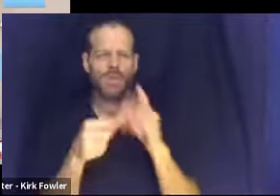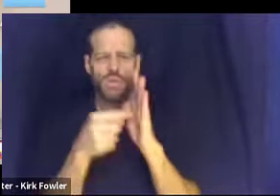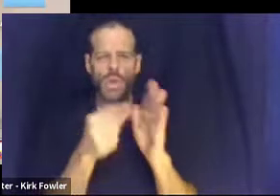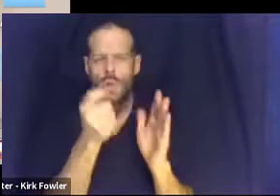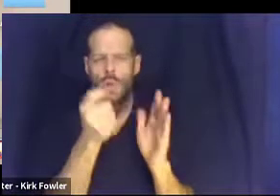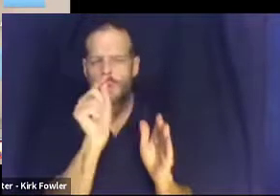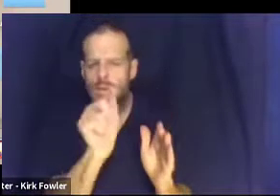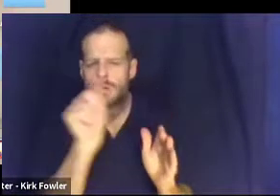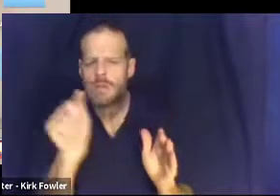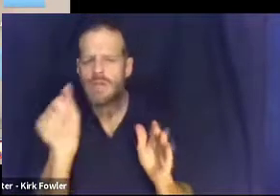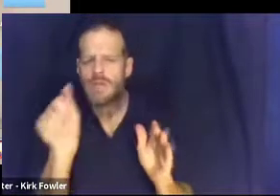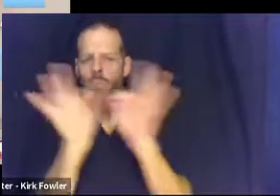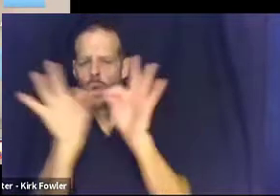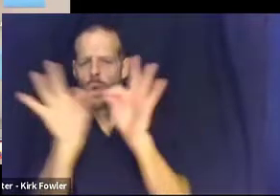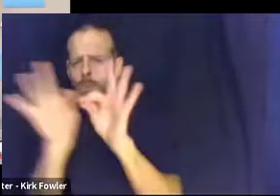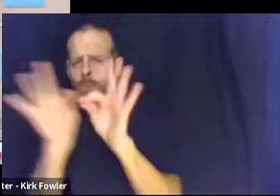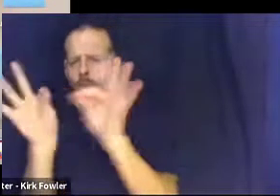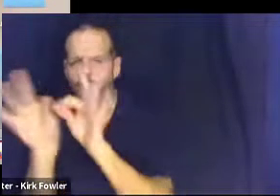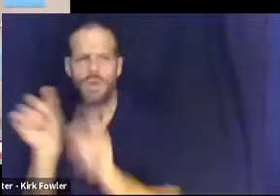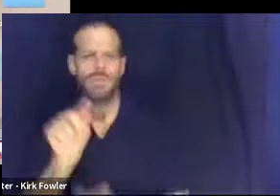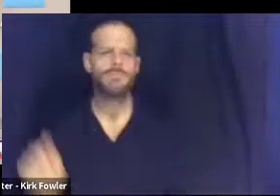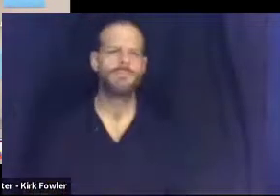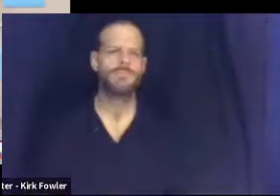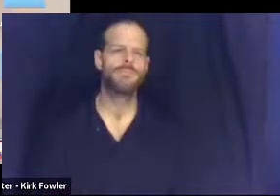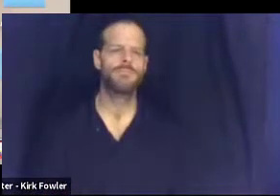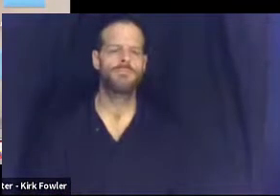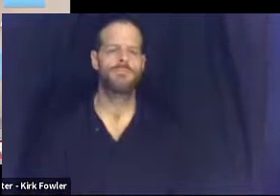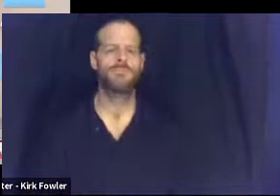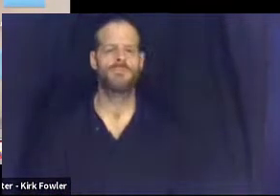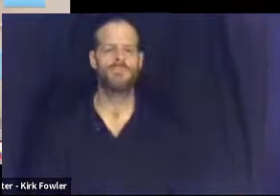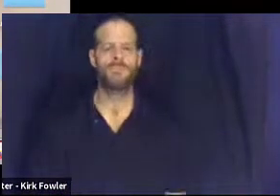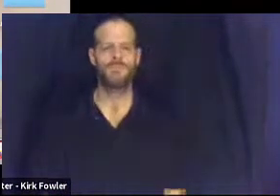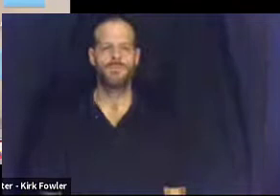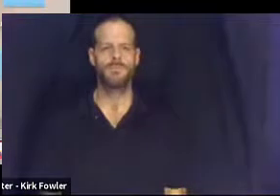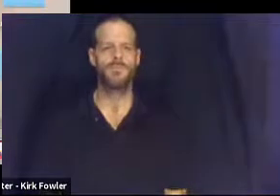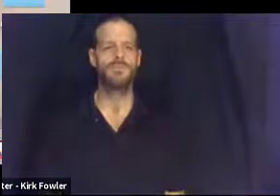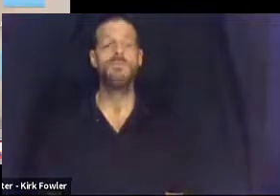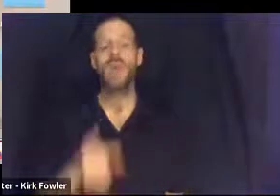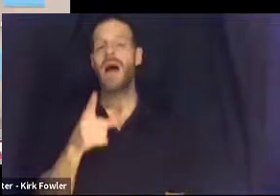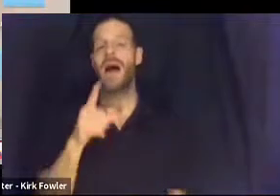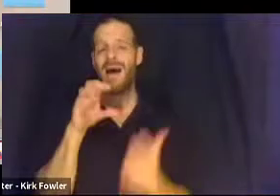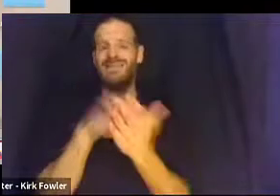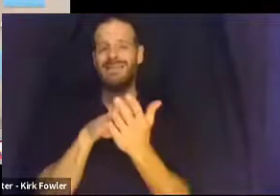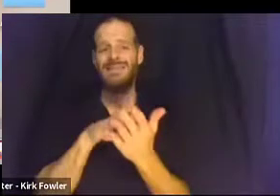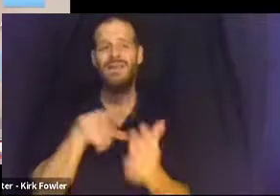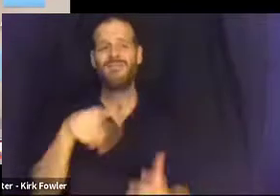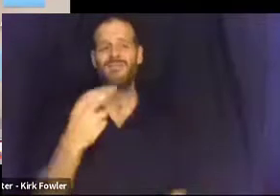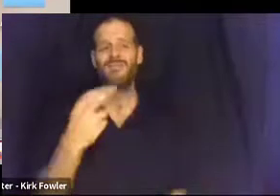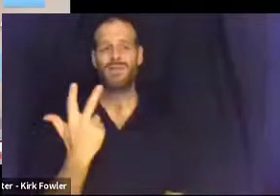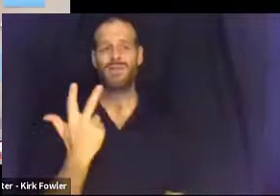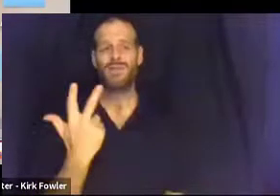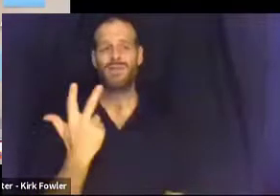I do have a whole section here on phase three intervention, which always gets the short end of the stick